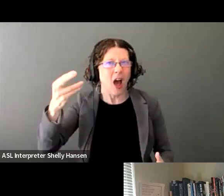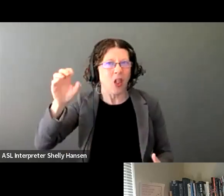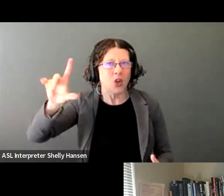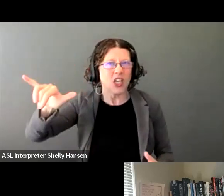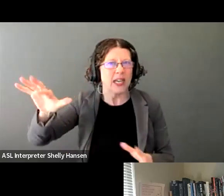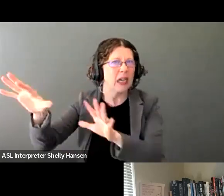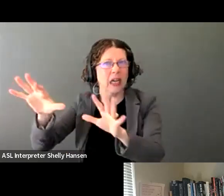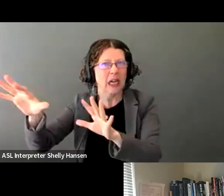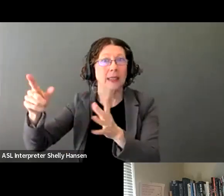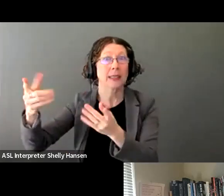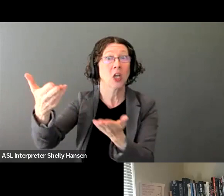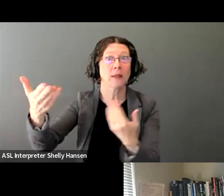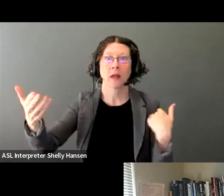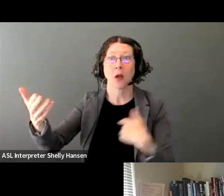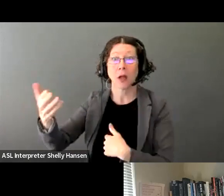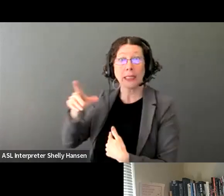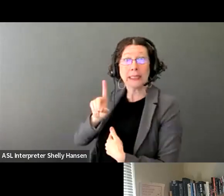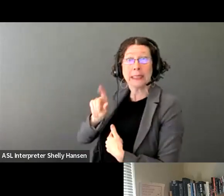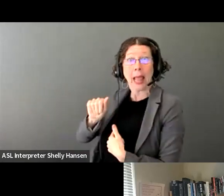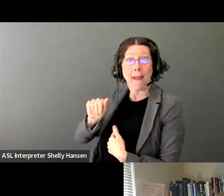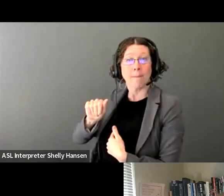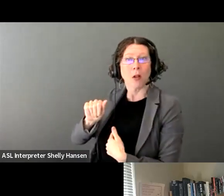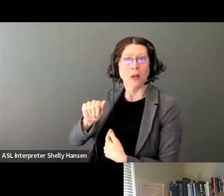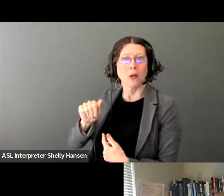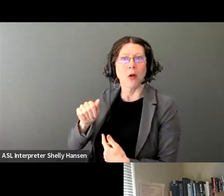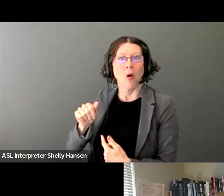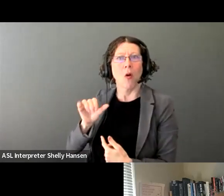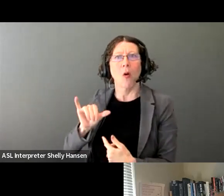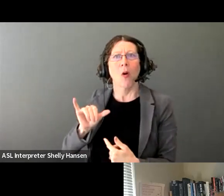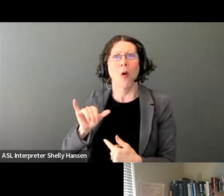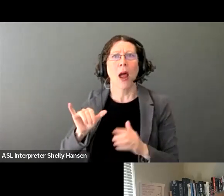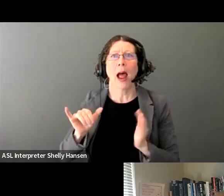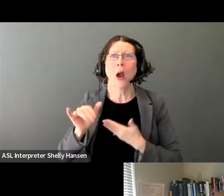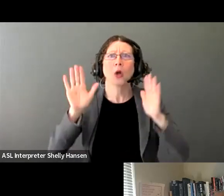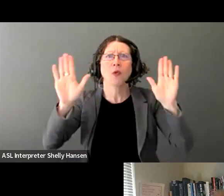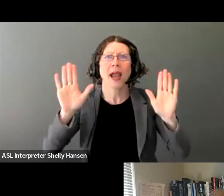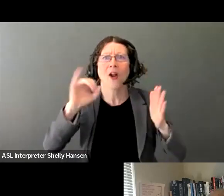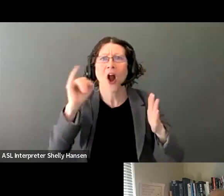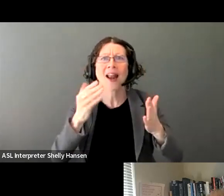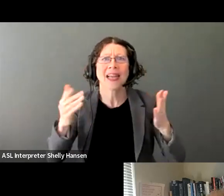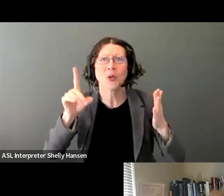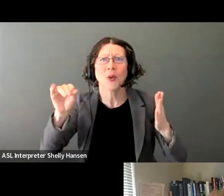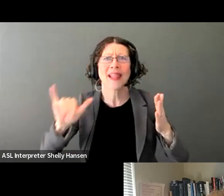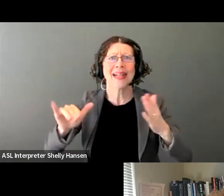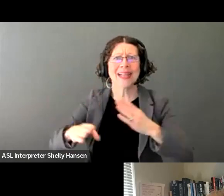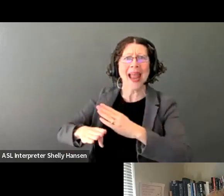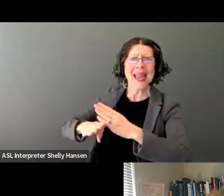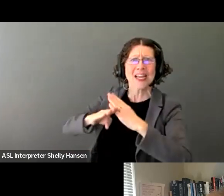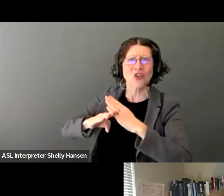we are disabled, that somehow, it's a hindrance to our great art and things we do. And I would argue that it adds to it.